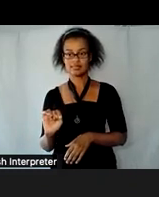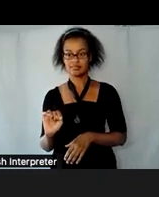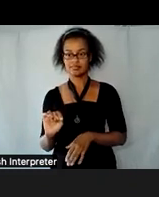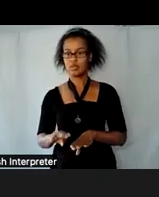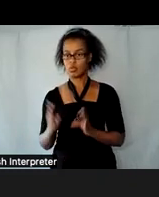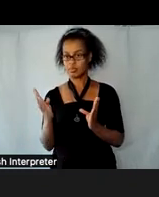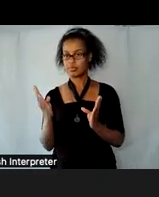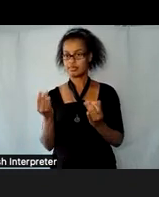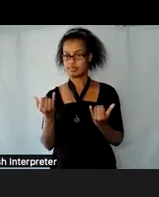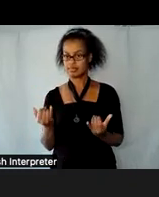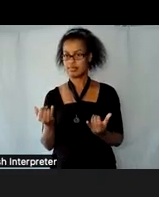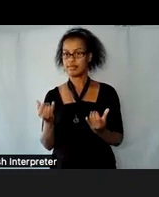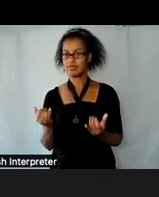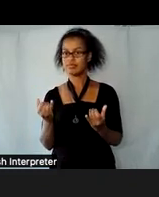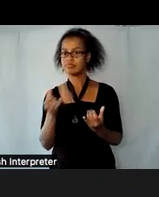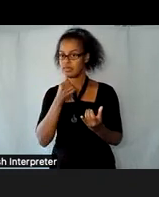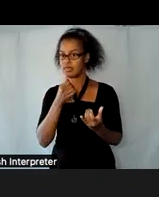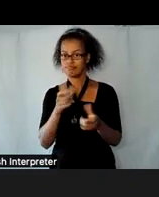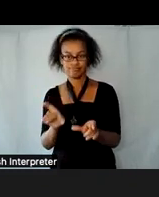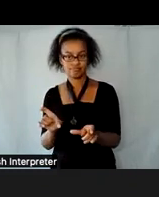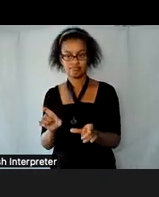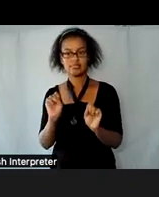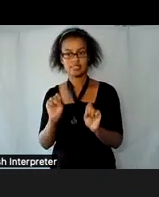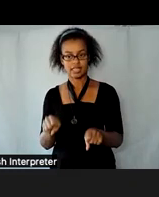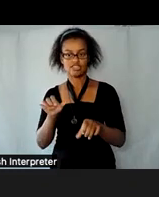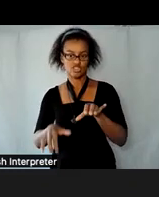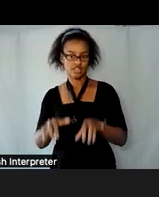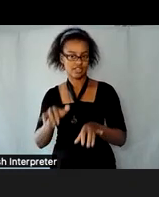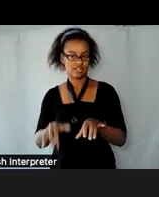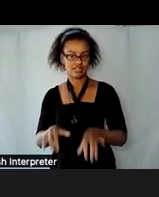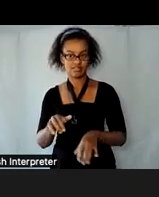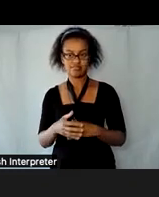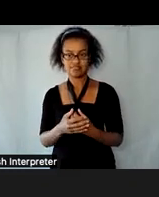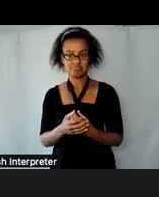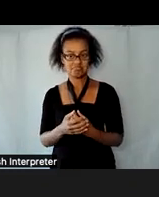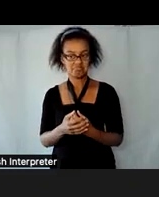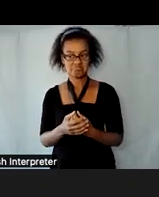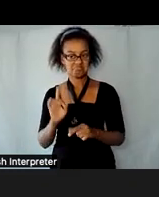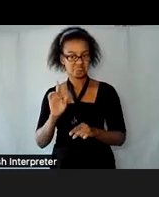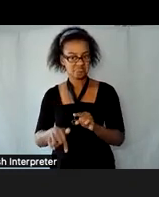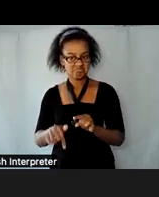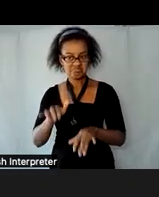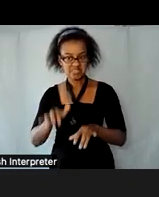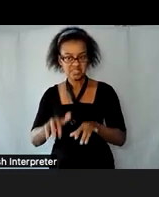Again, if that's not the case, please let us know there is a q&a chat which is a separate